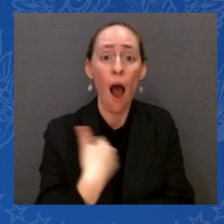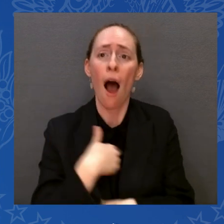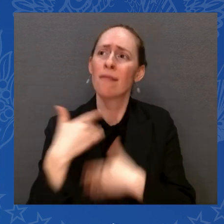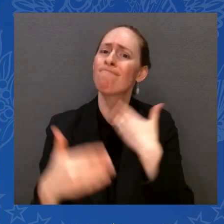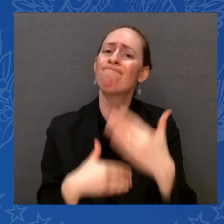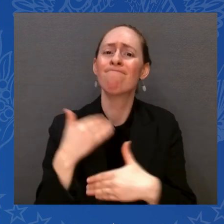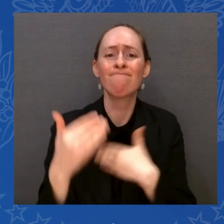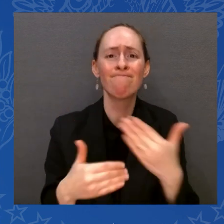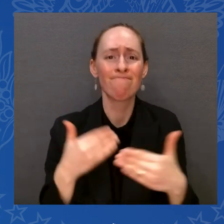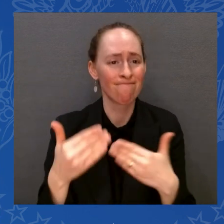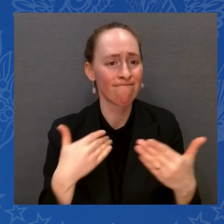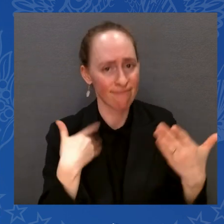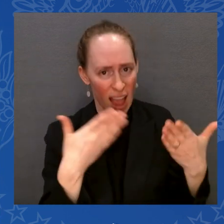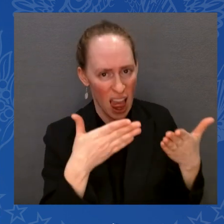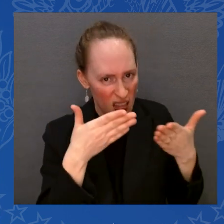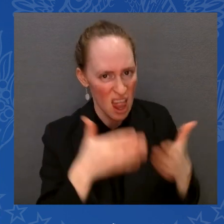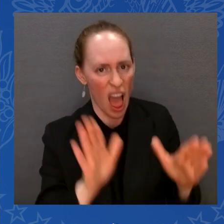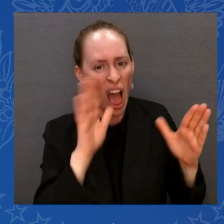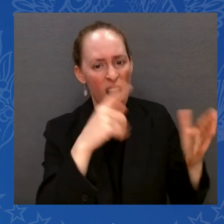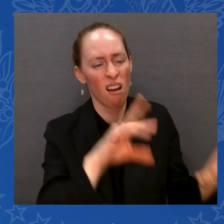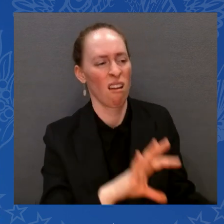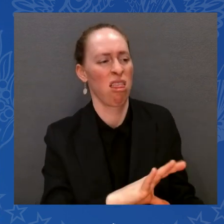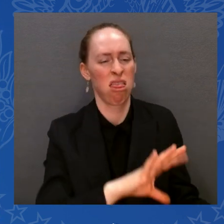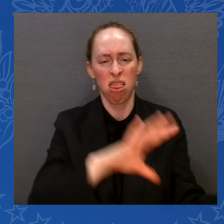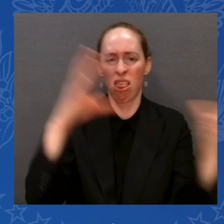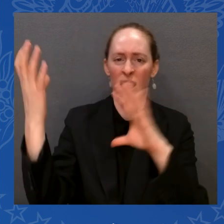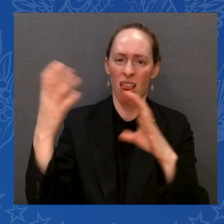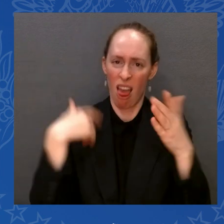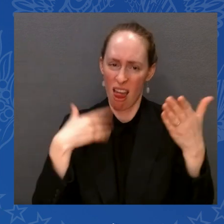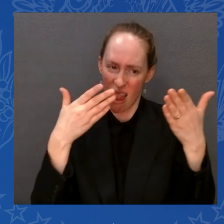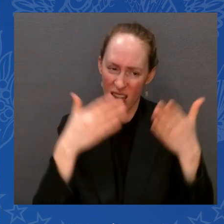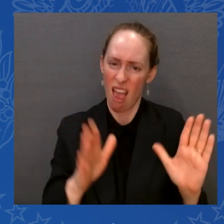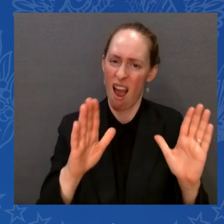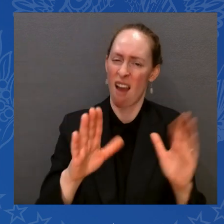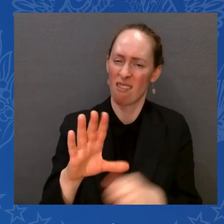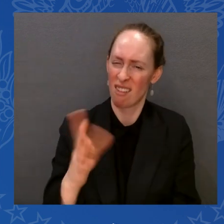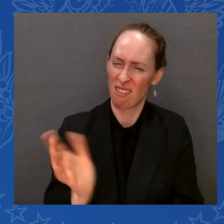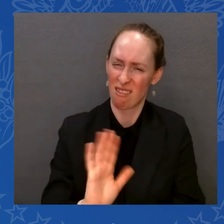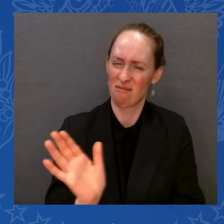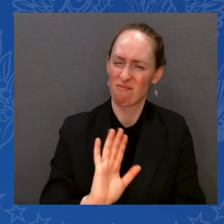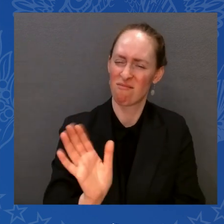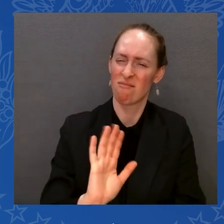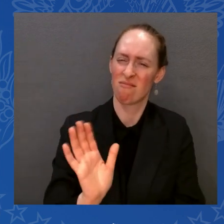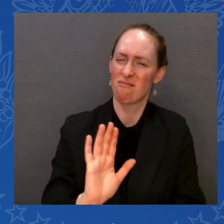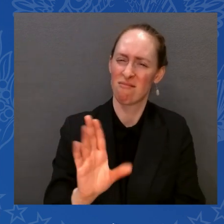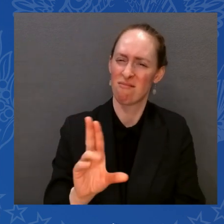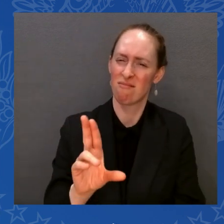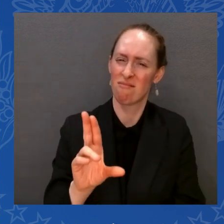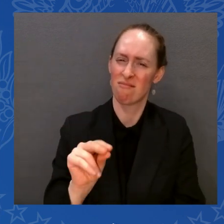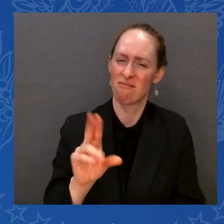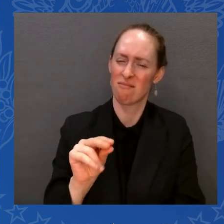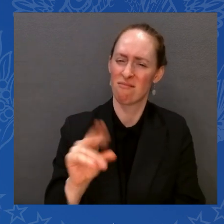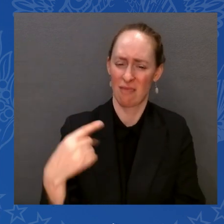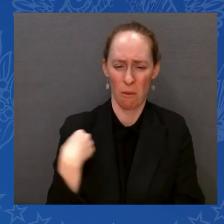This nation has done -- gone through too much. We've come too far to let that happen. I won't -- not on my watch.